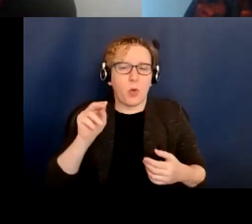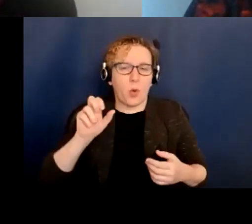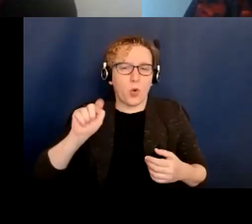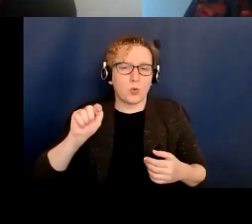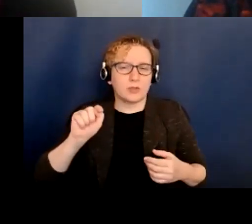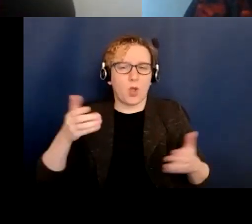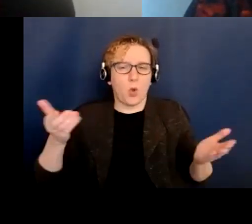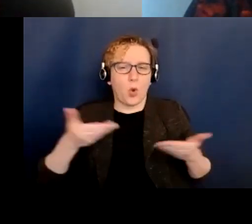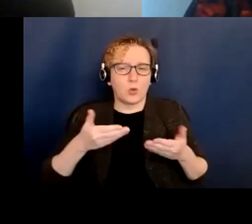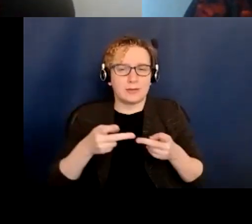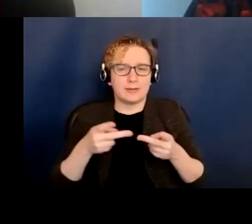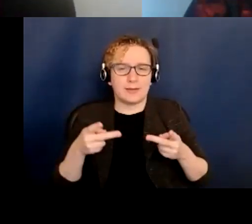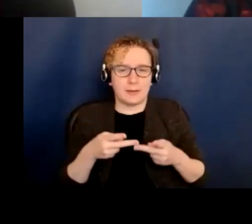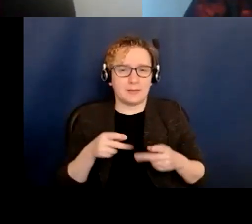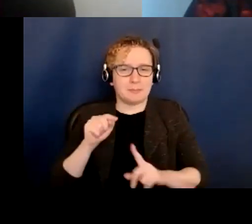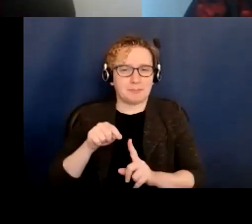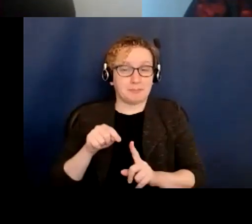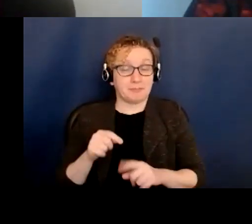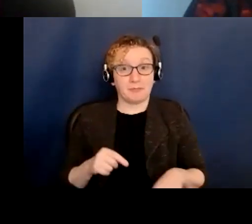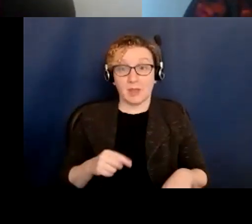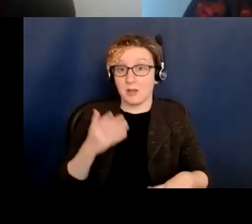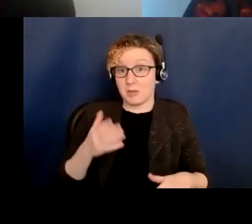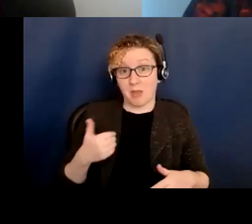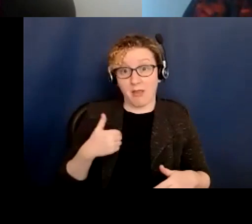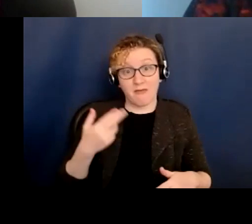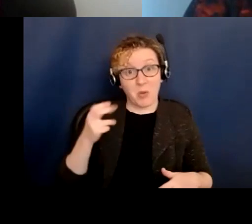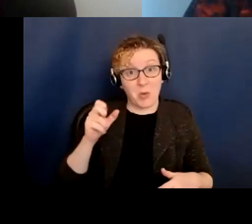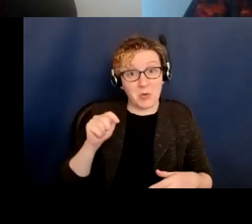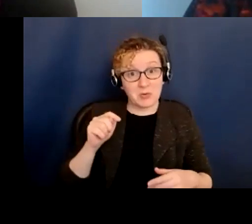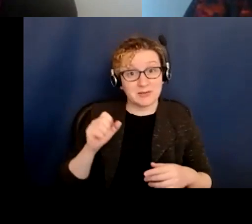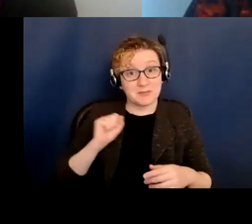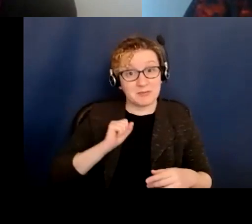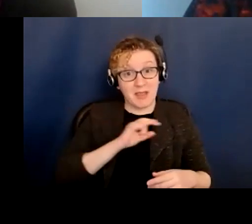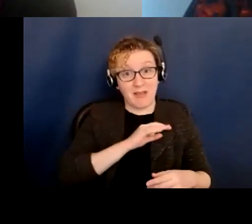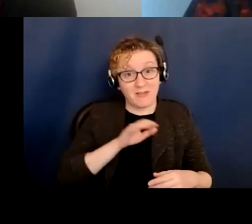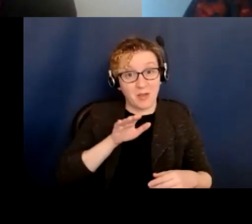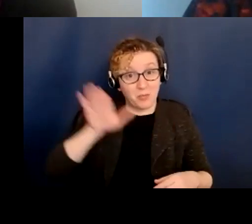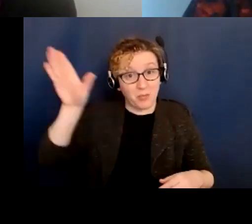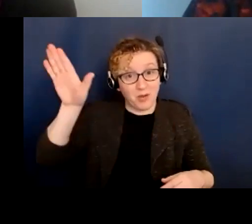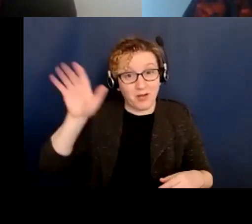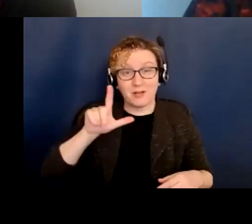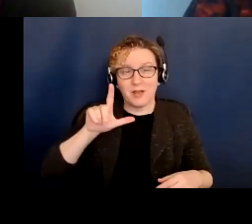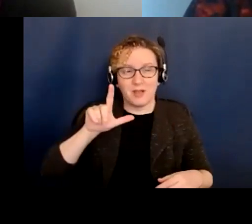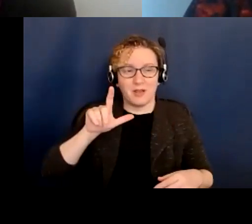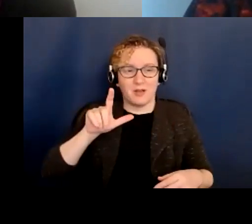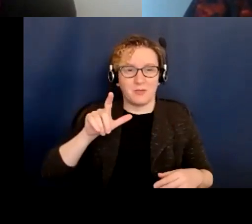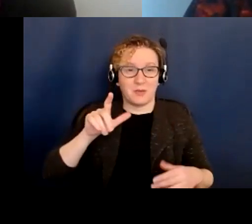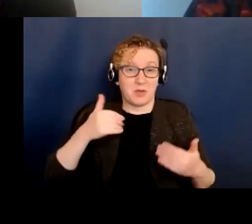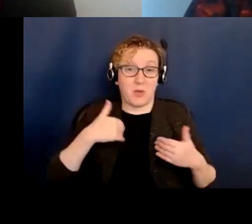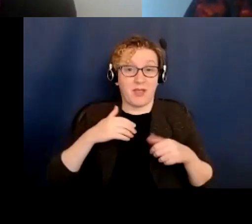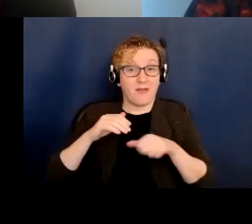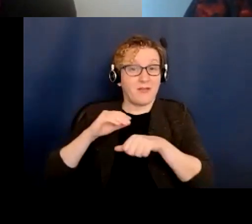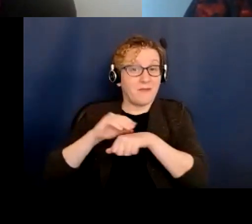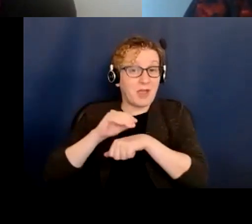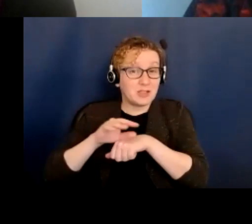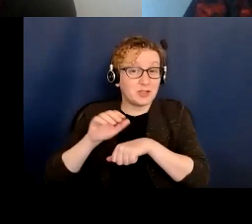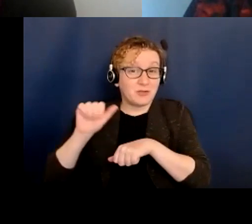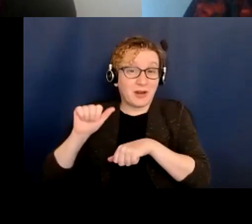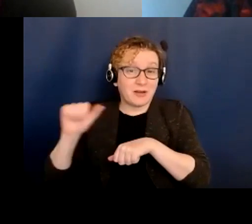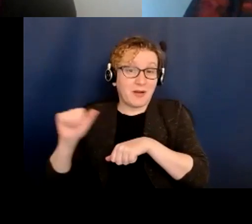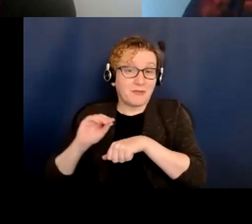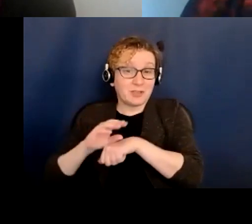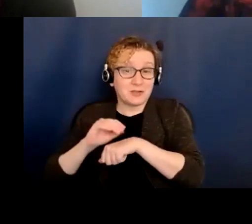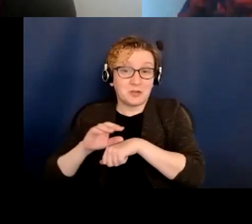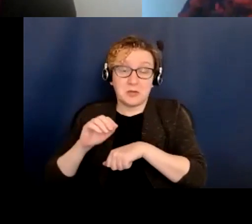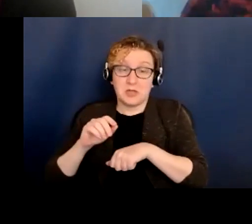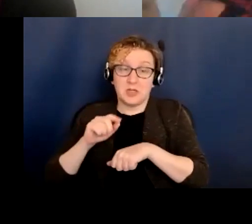Many of you may have host staff abroad like Laura or folks like Laura going abroad and